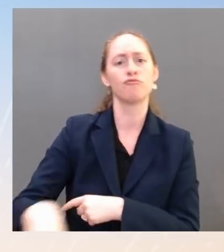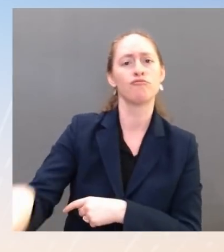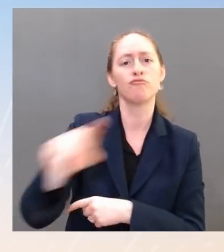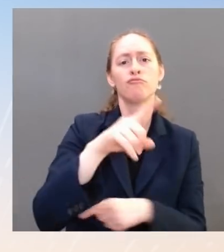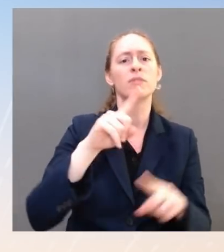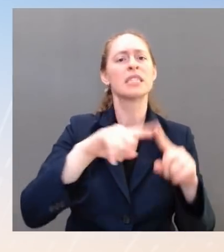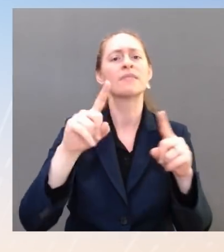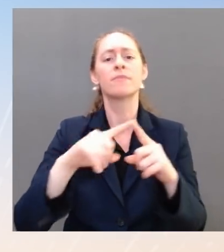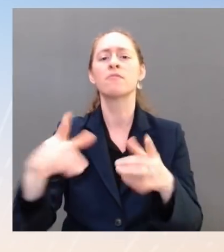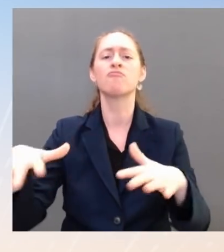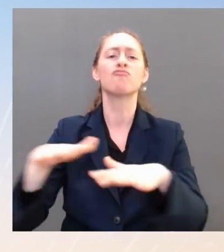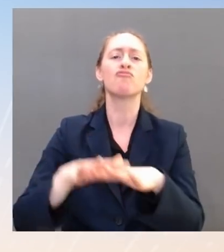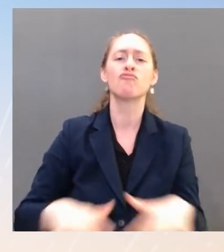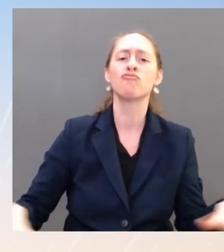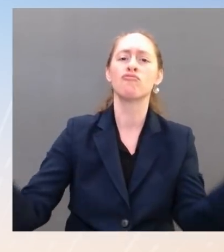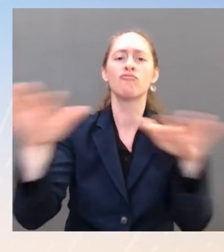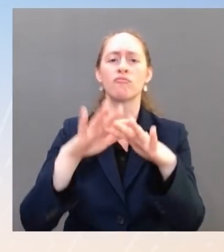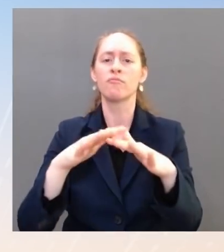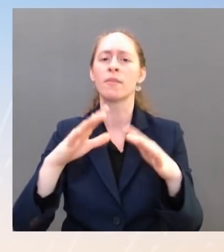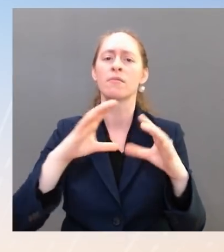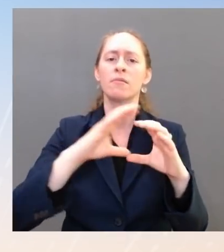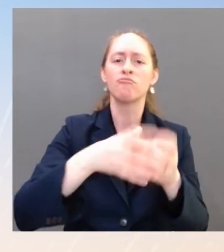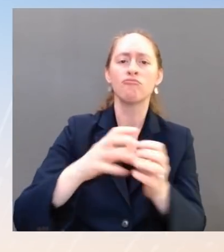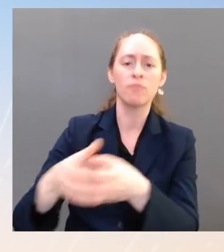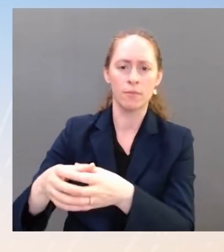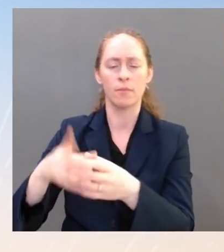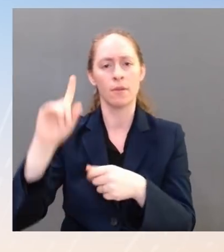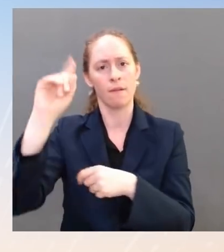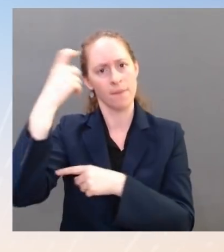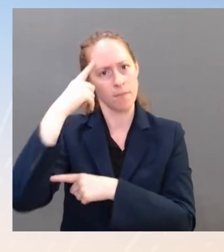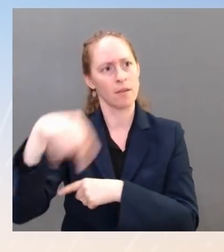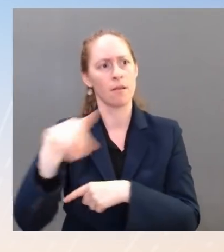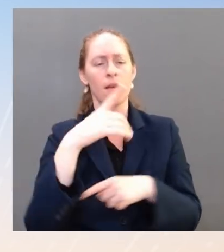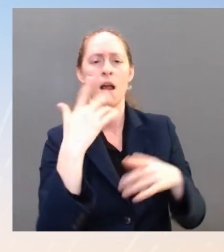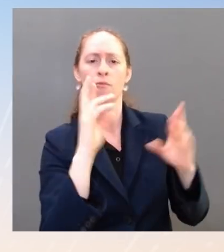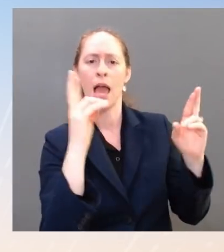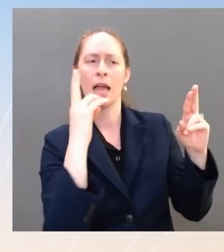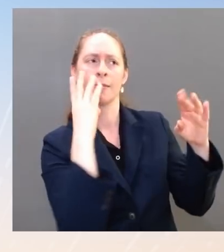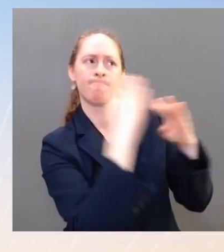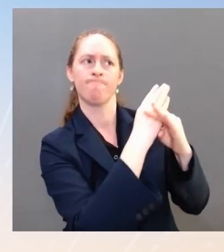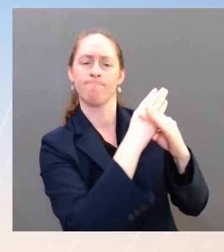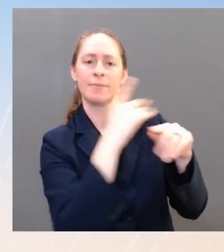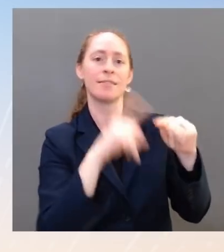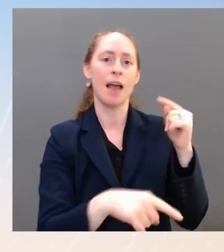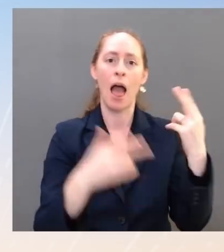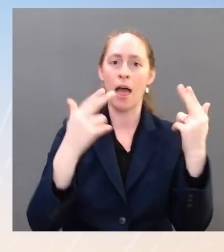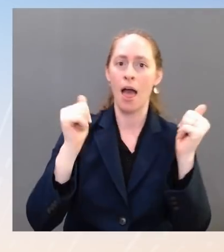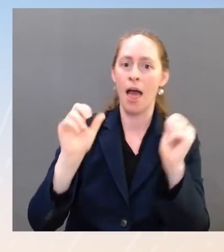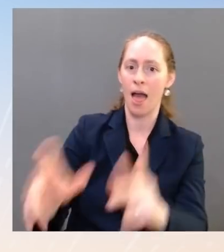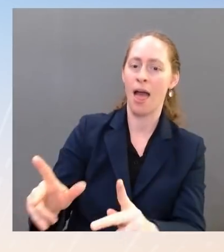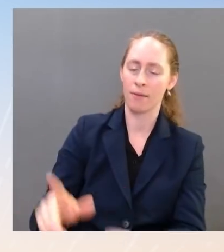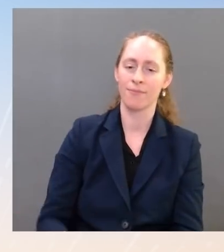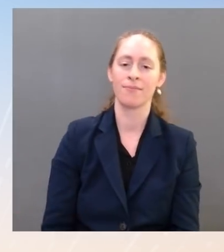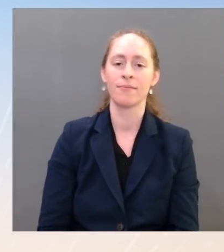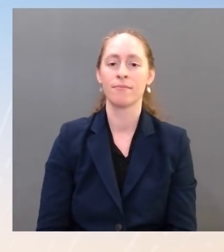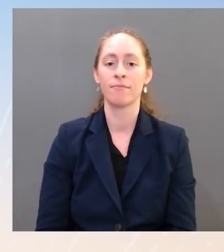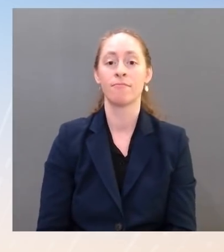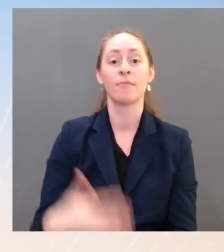more than $100 million of those funds this year and distributing the 1 billion over a five year term.